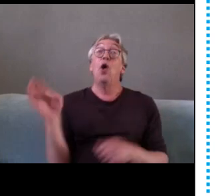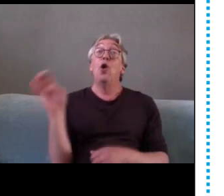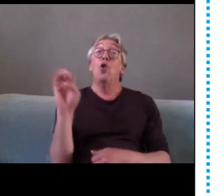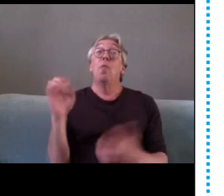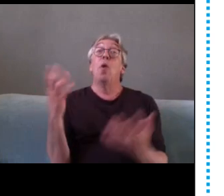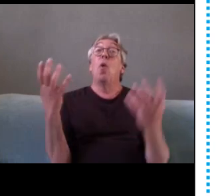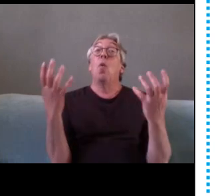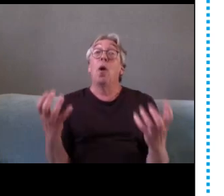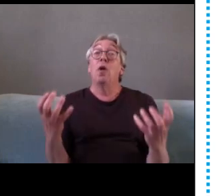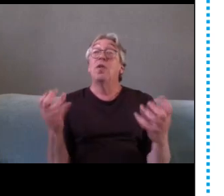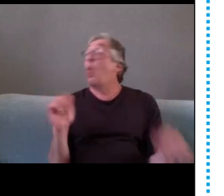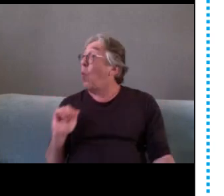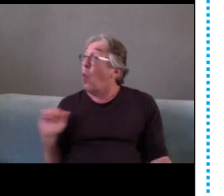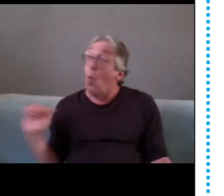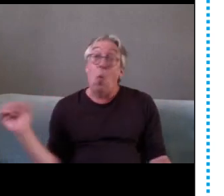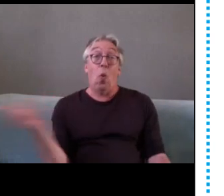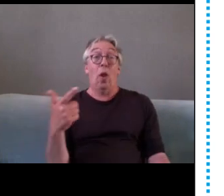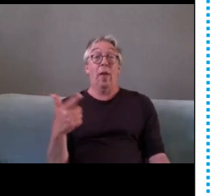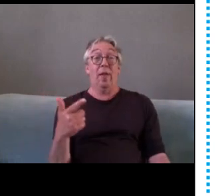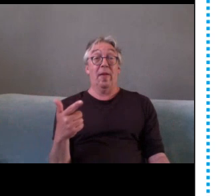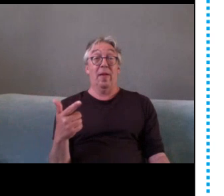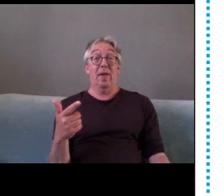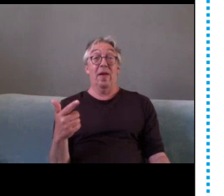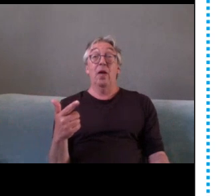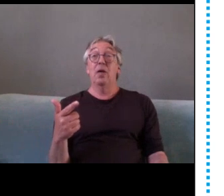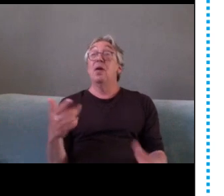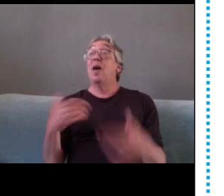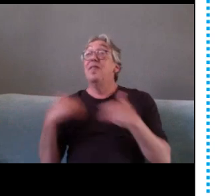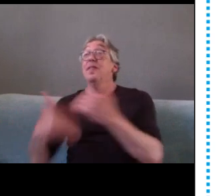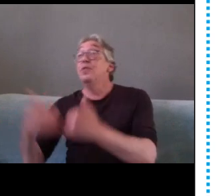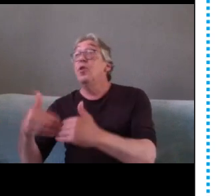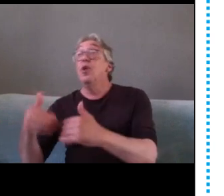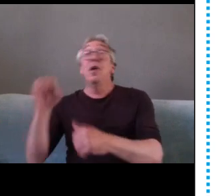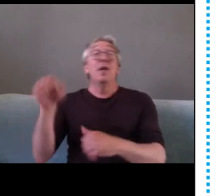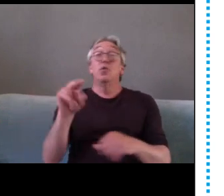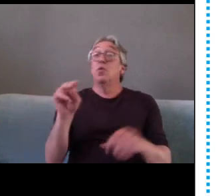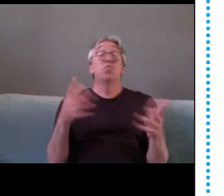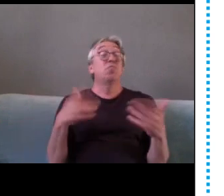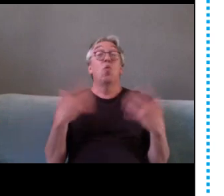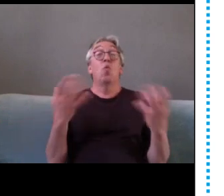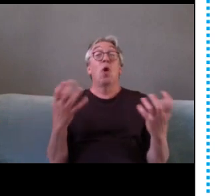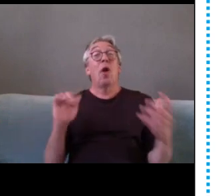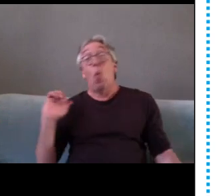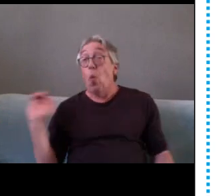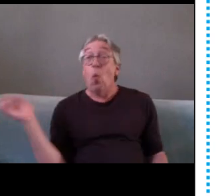with or without a disability have access to total conversation